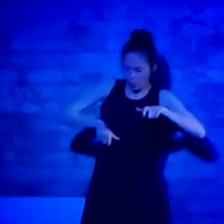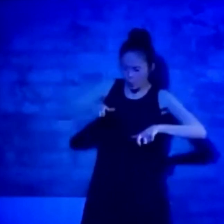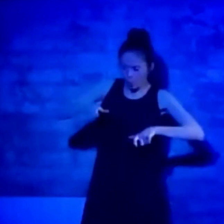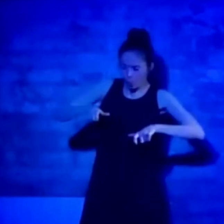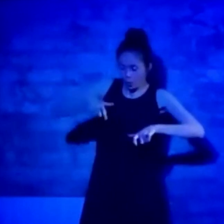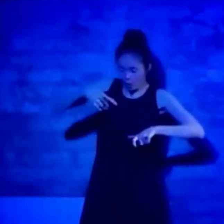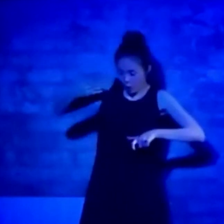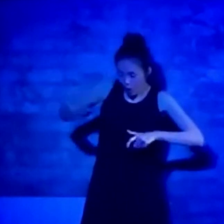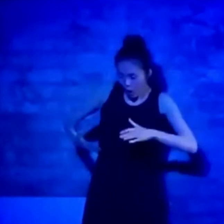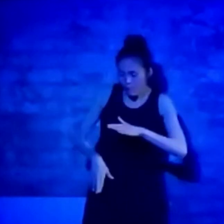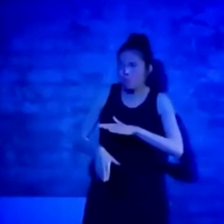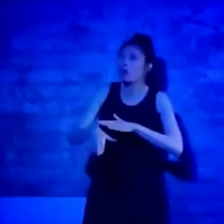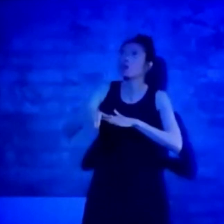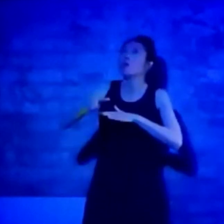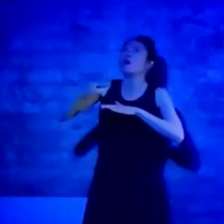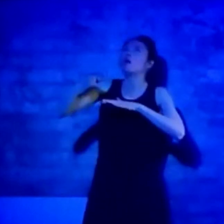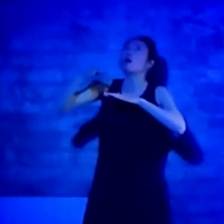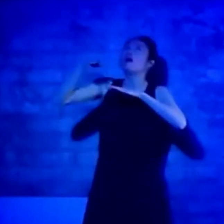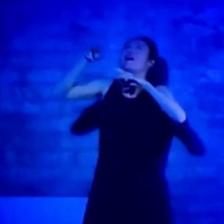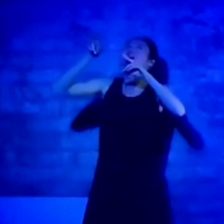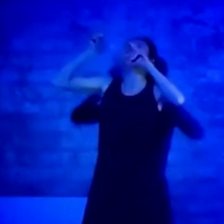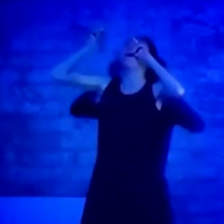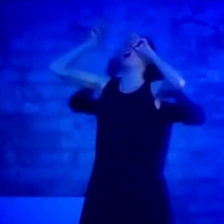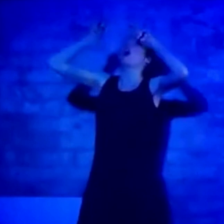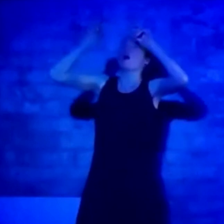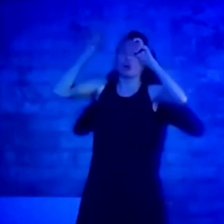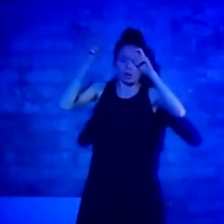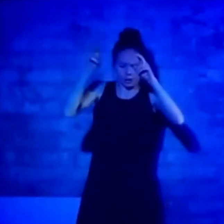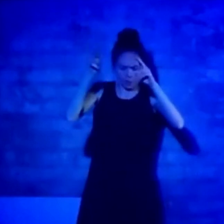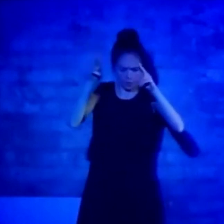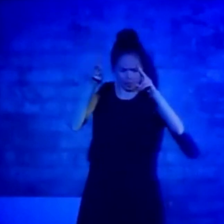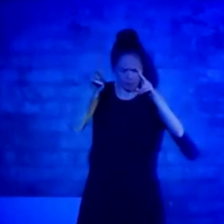Such spheres which must encircle thee; perhaps akin to this melee.